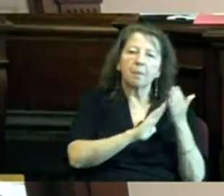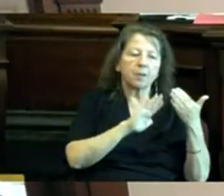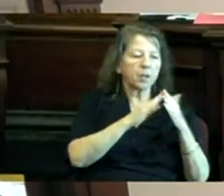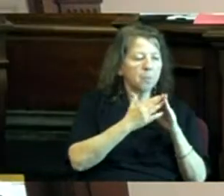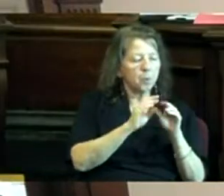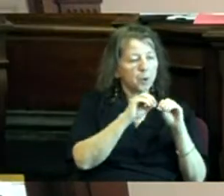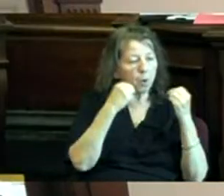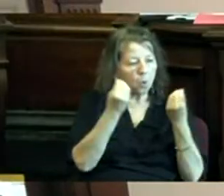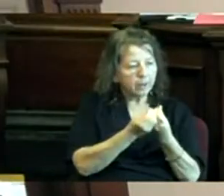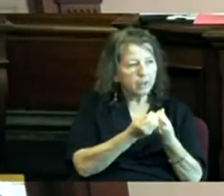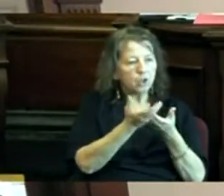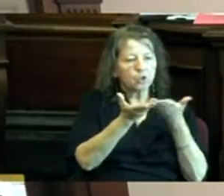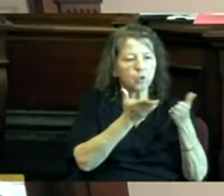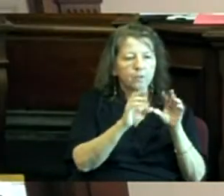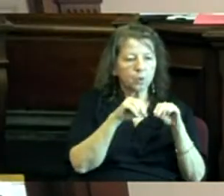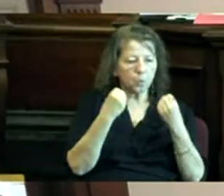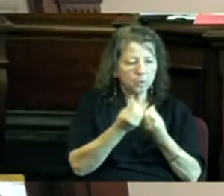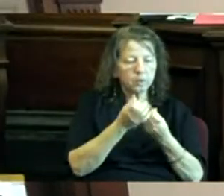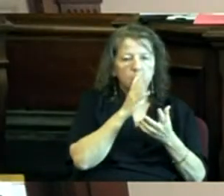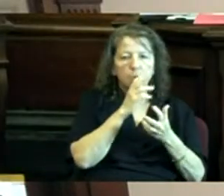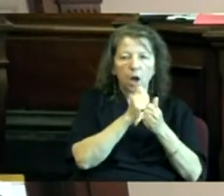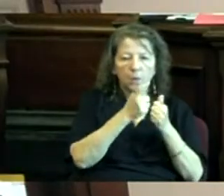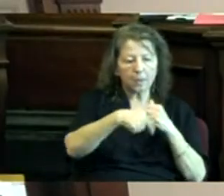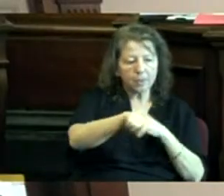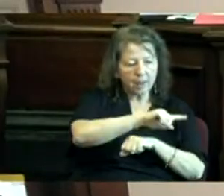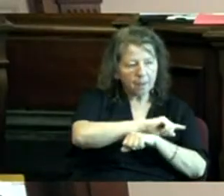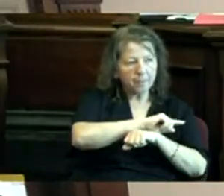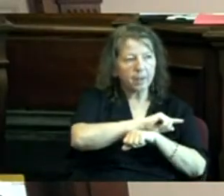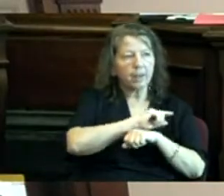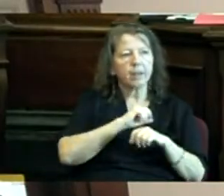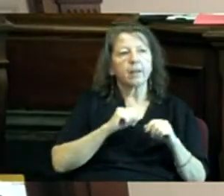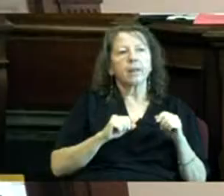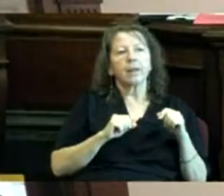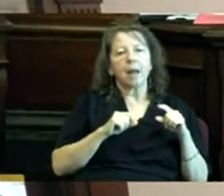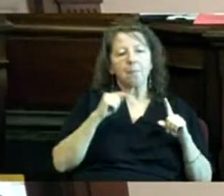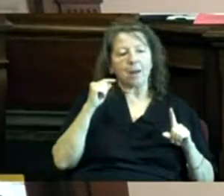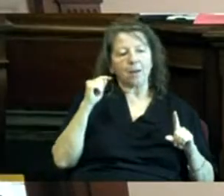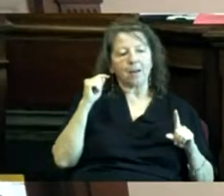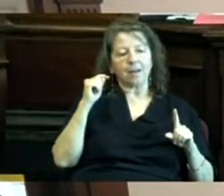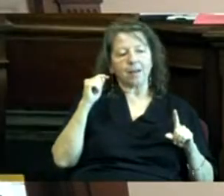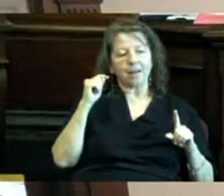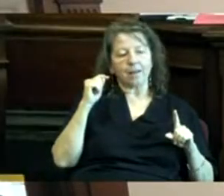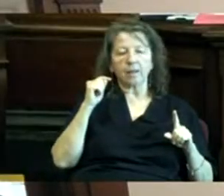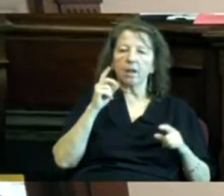then I've also spoken with some of the local community